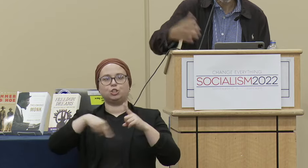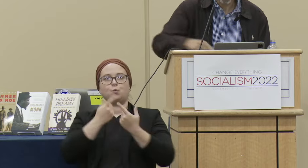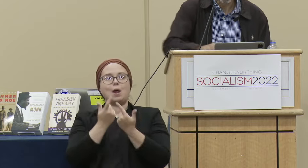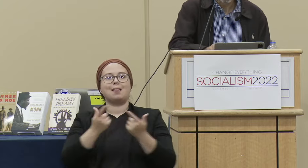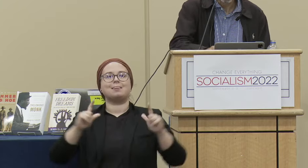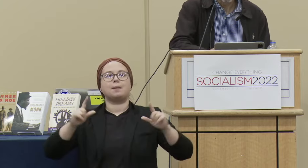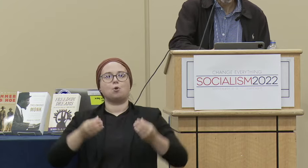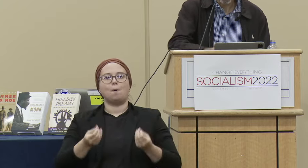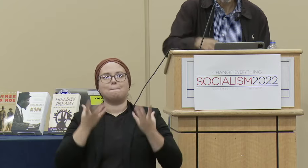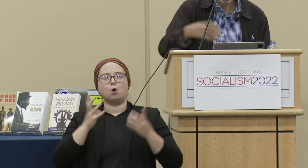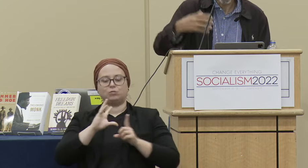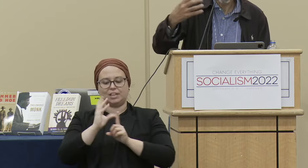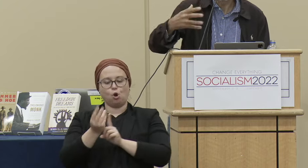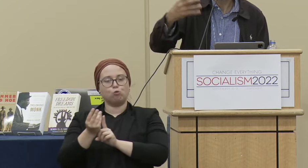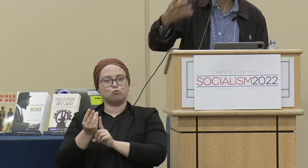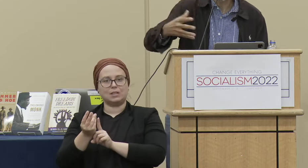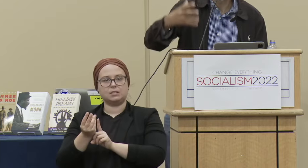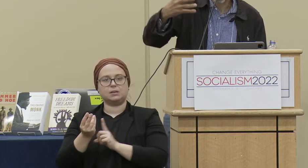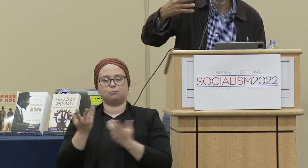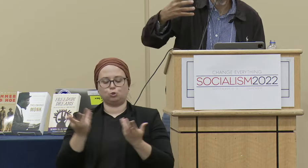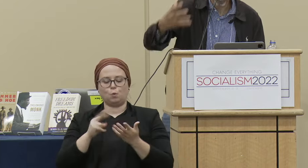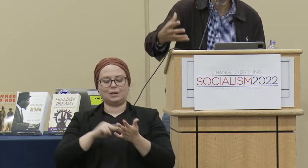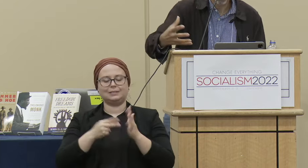So, imagine, when the liberal multiculturalism, right, what